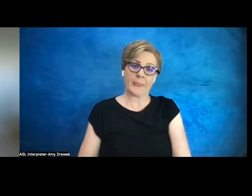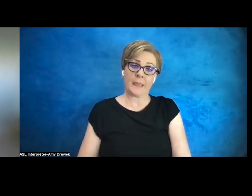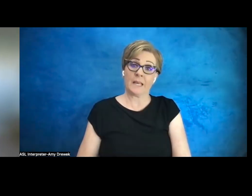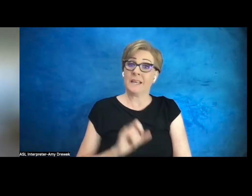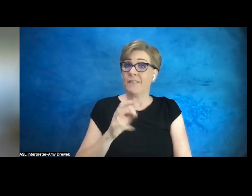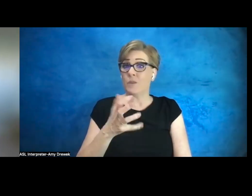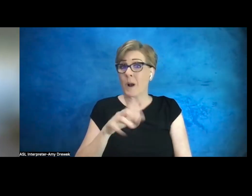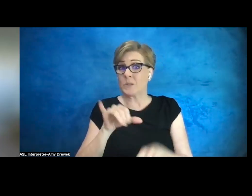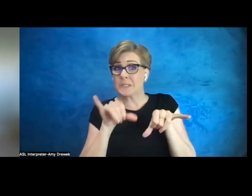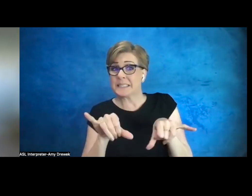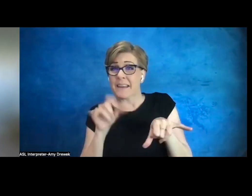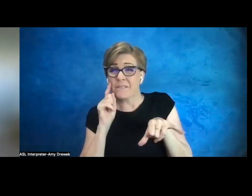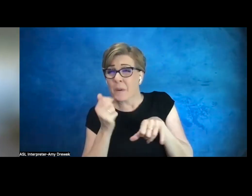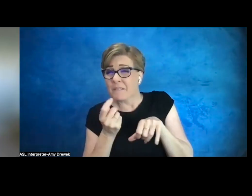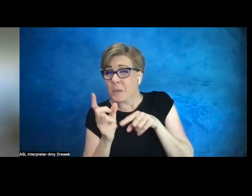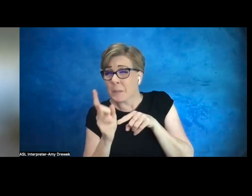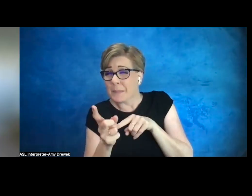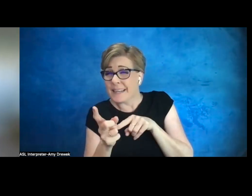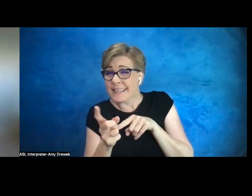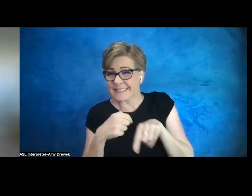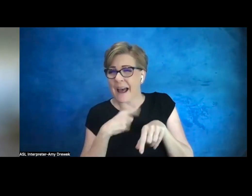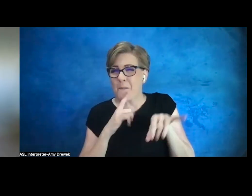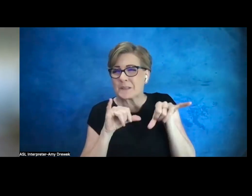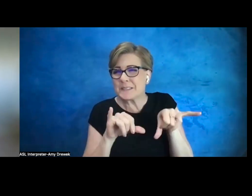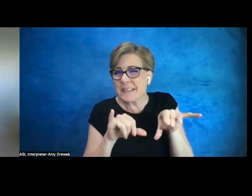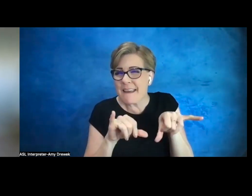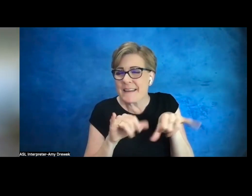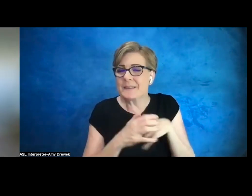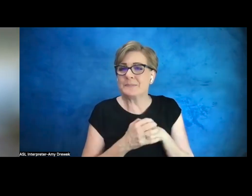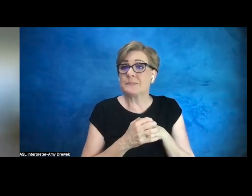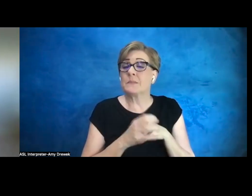I'll stay on for a couple of minutes, and I can talk to you one on one if you'd like.